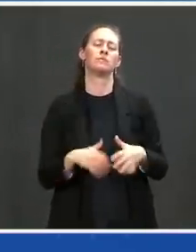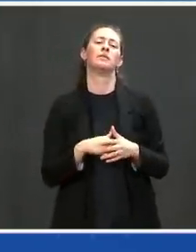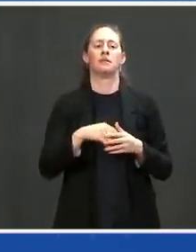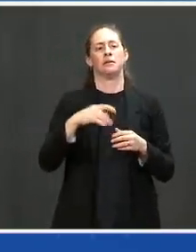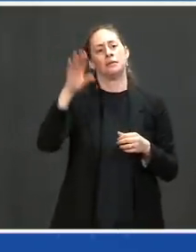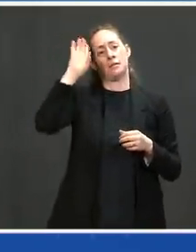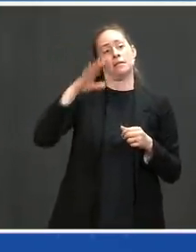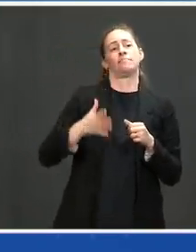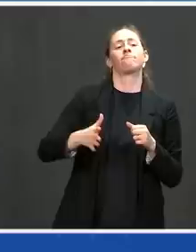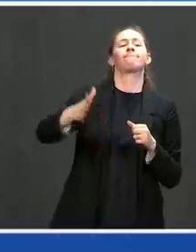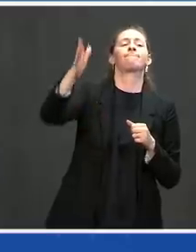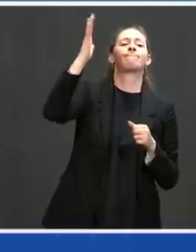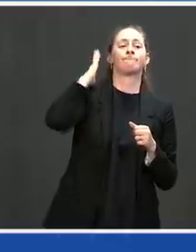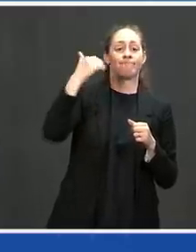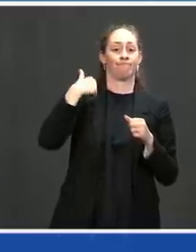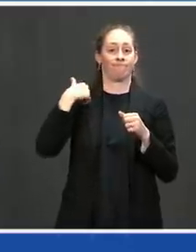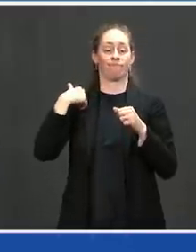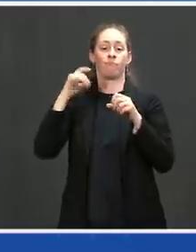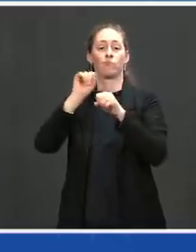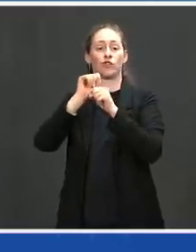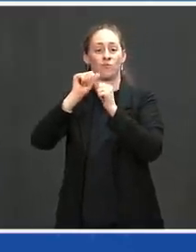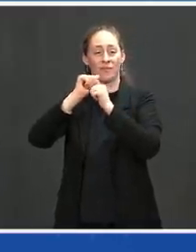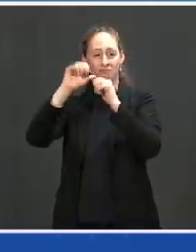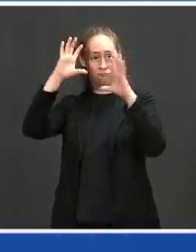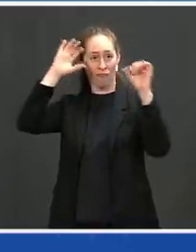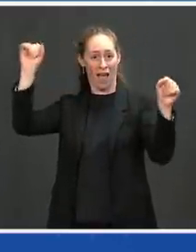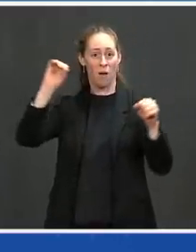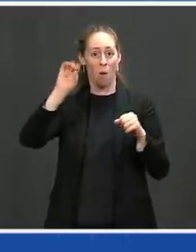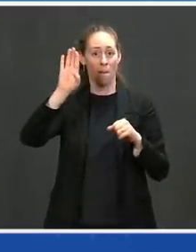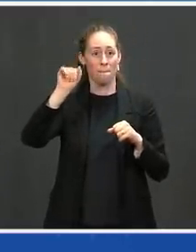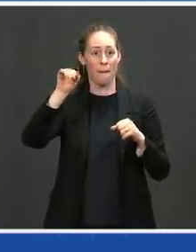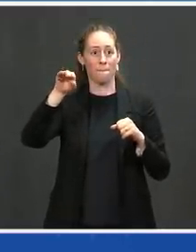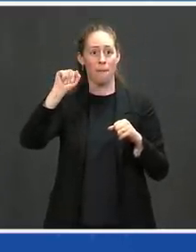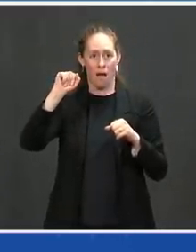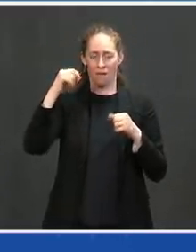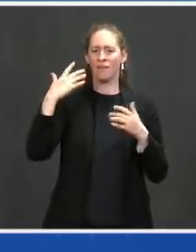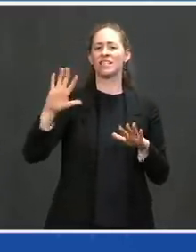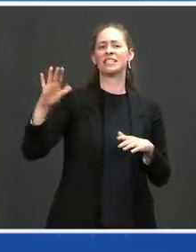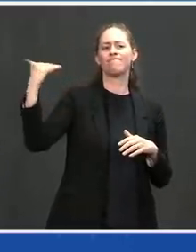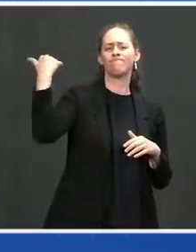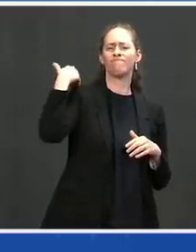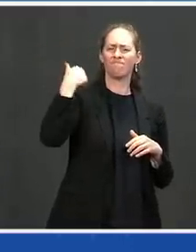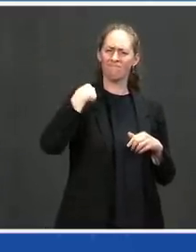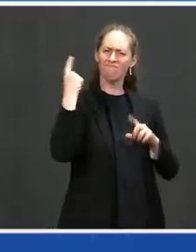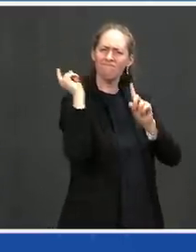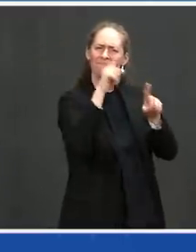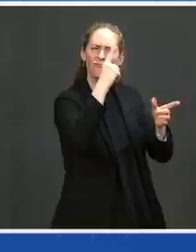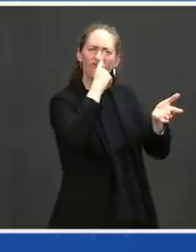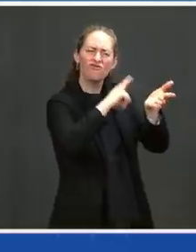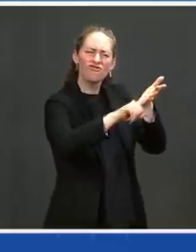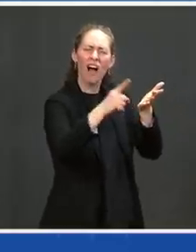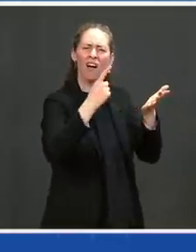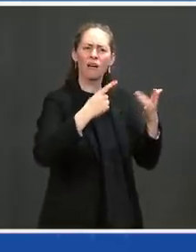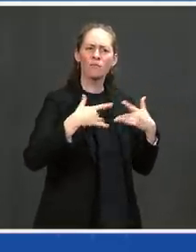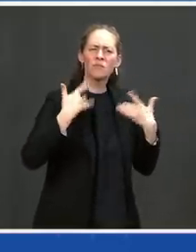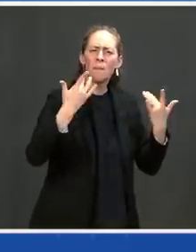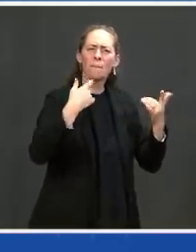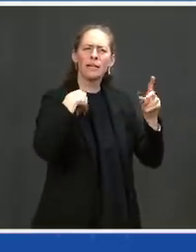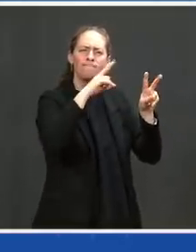"You got to come home and take care of this." So we put together a plan and it had an impact. And so, the question here is whether --